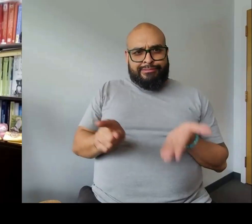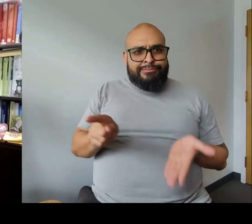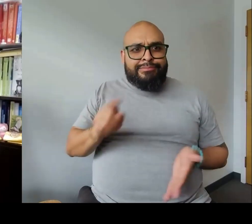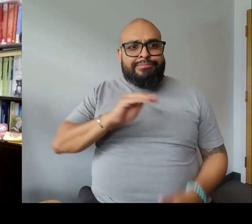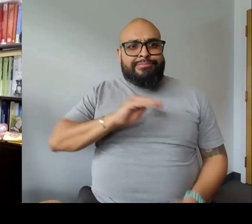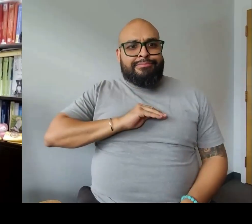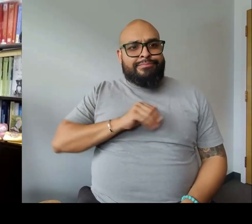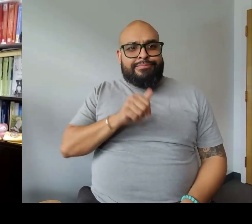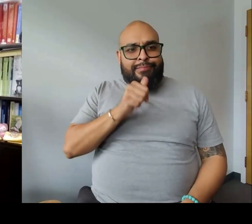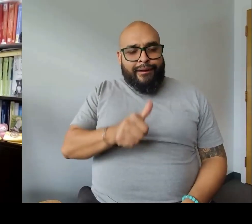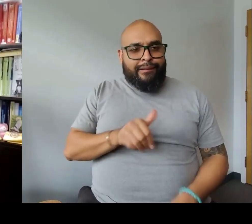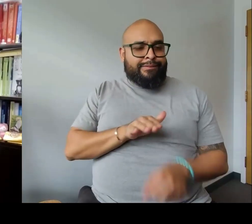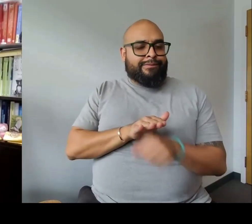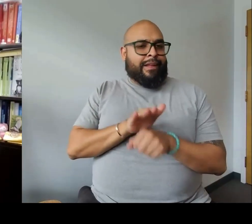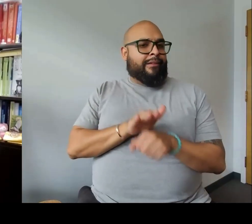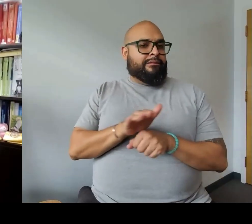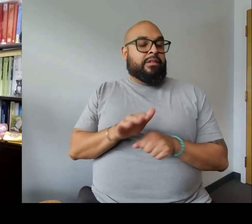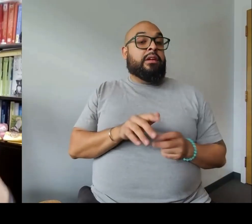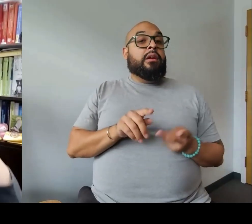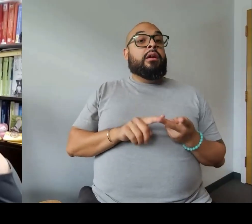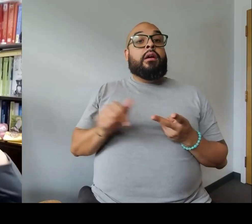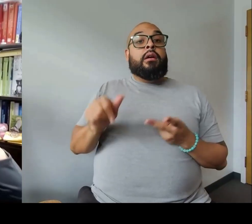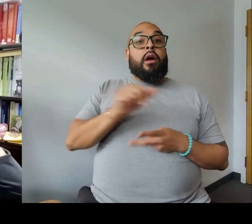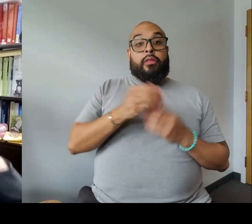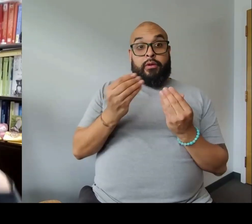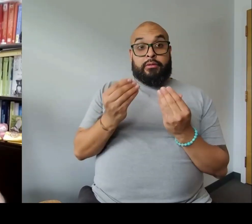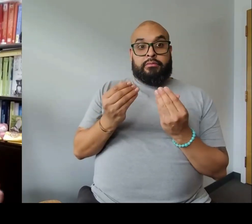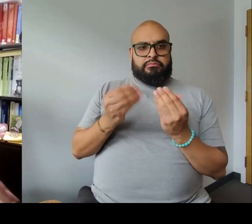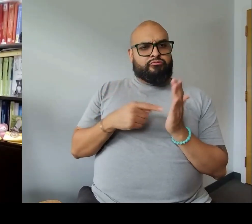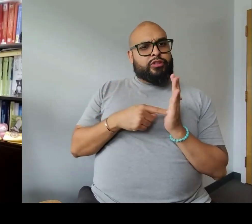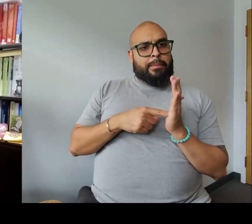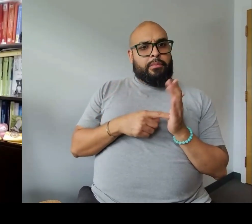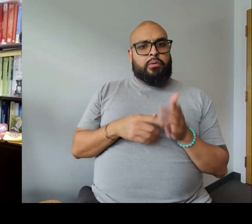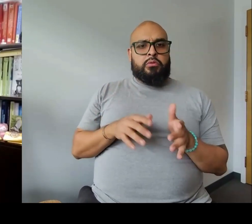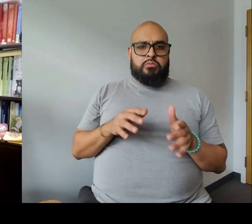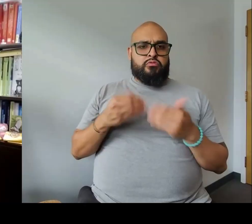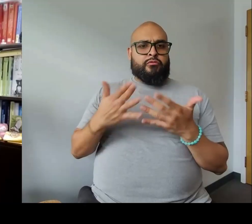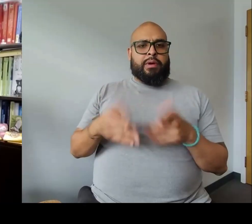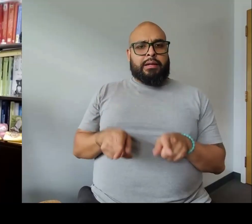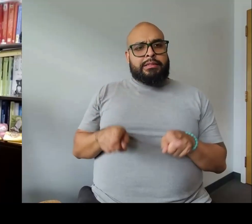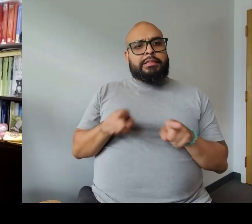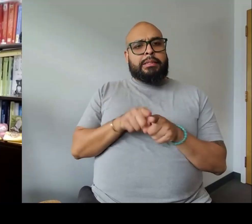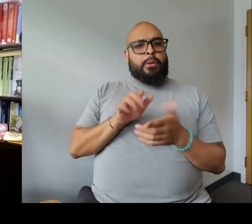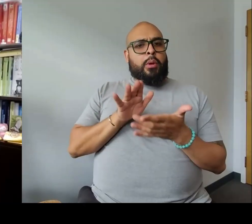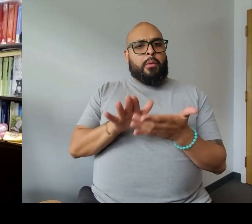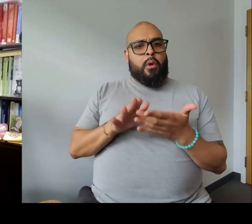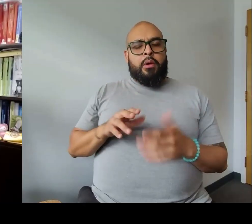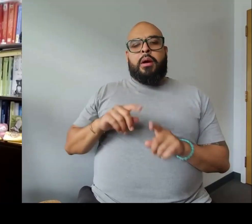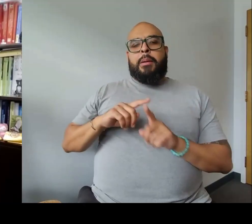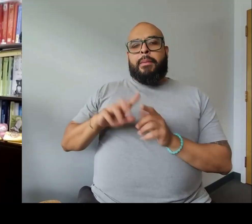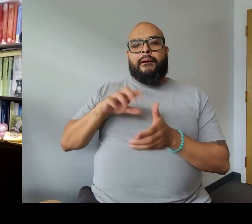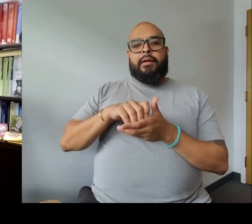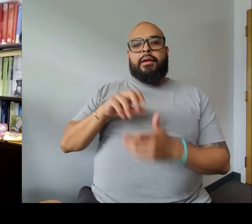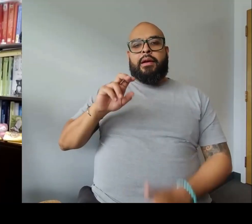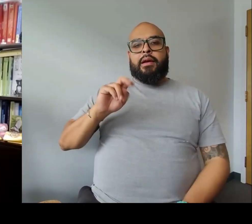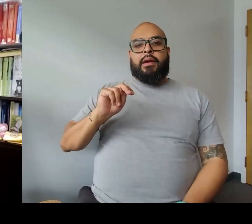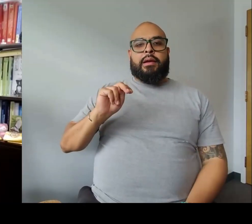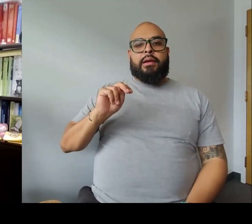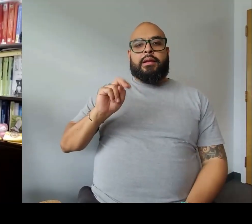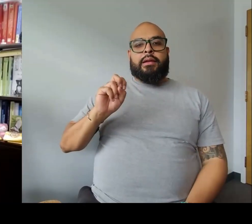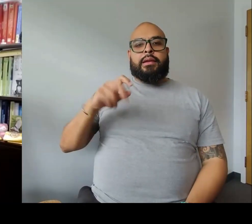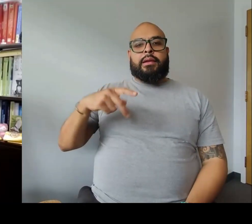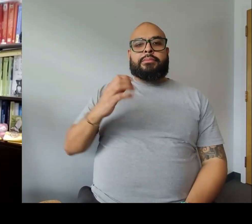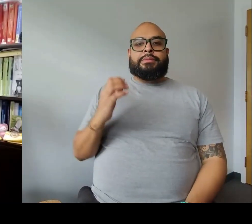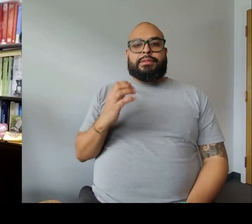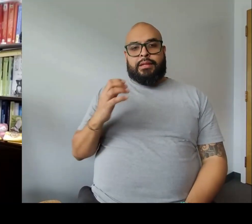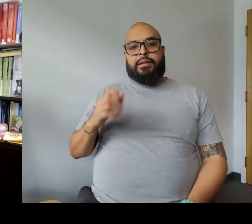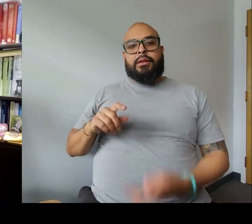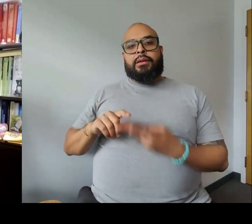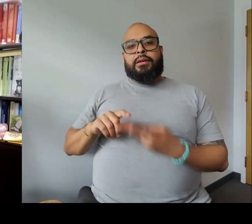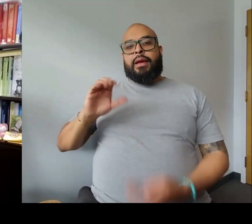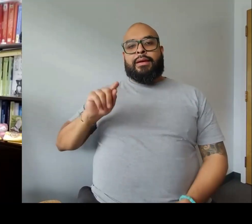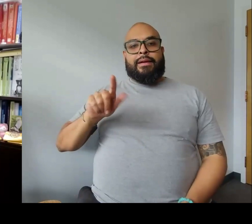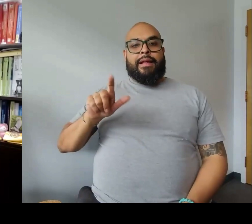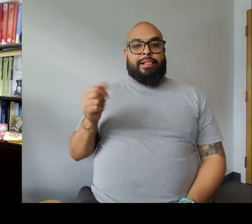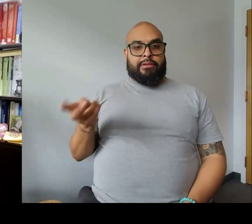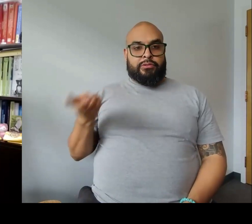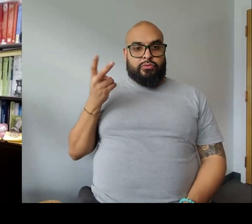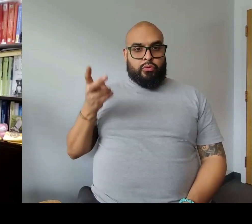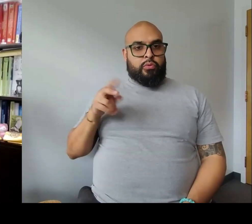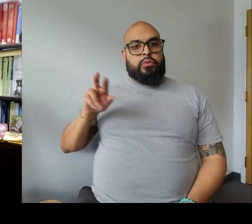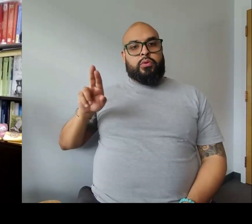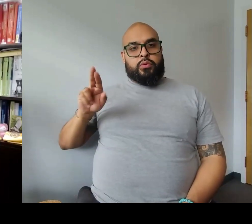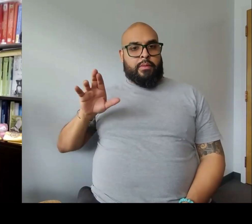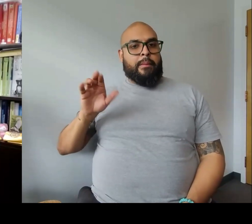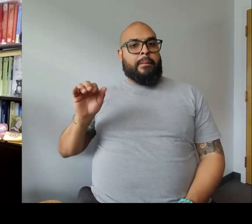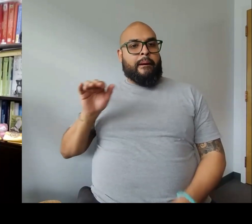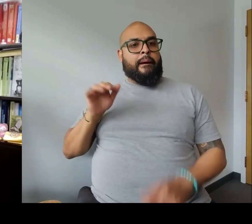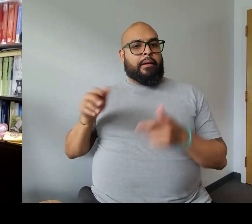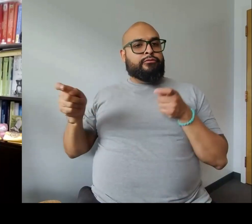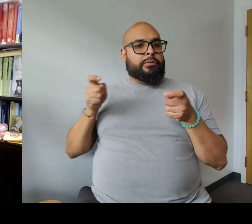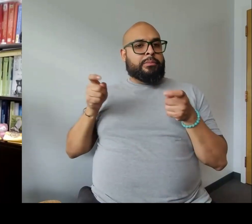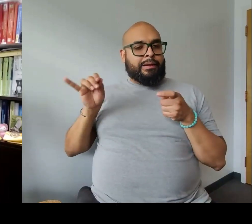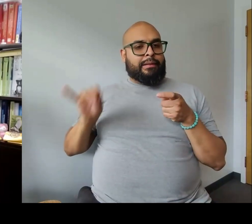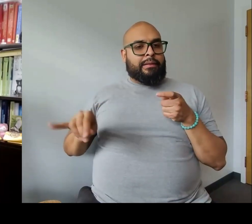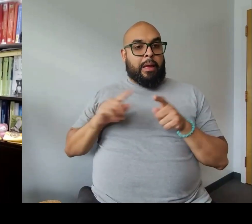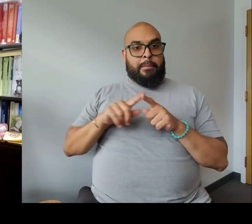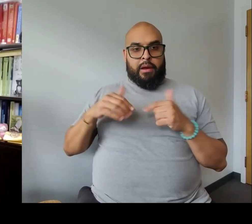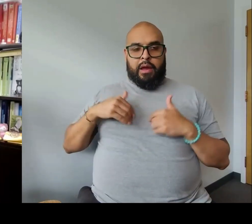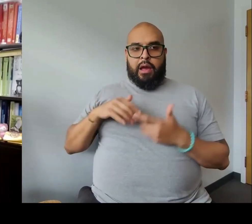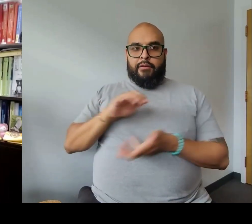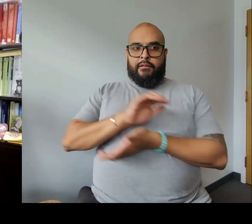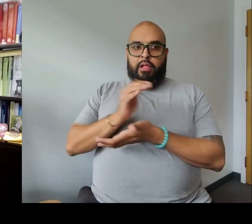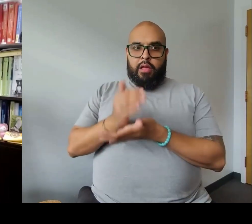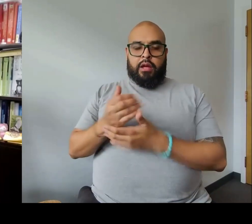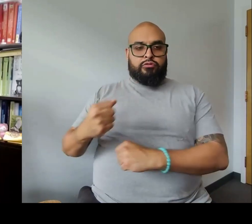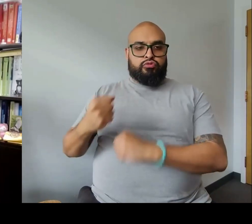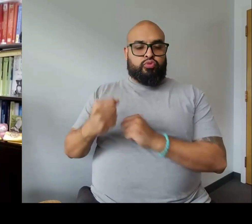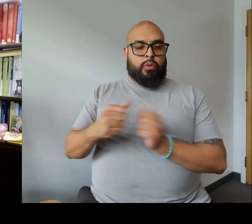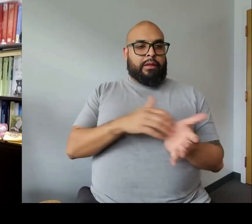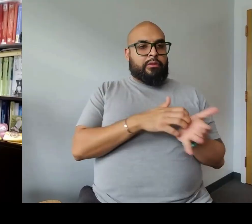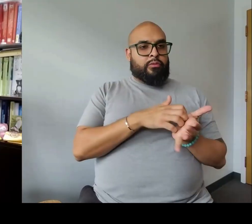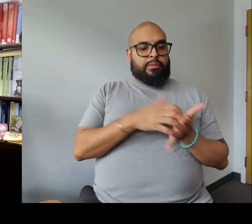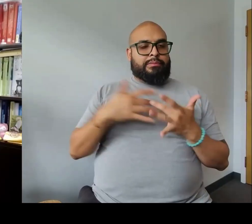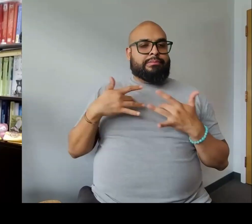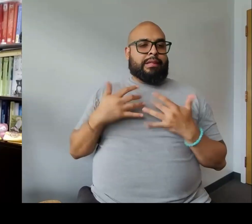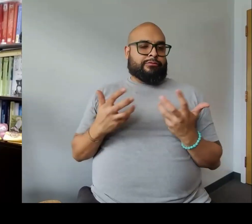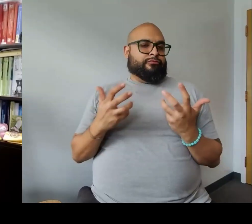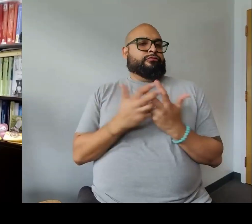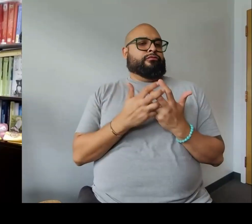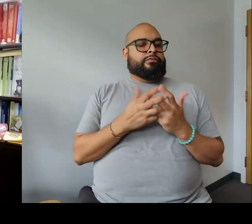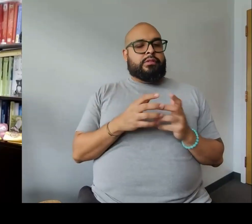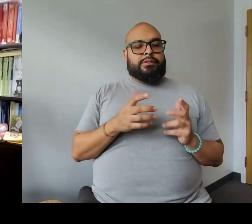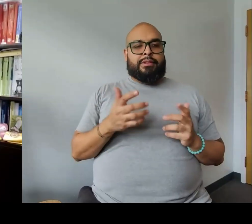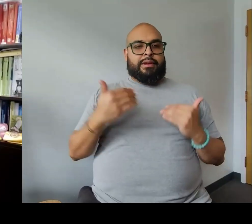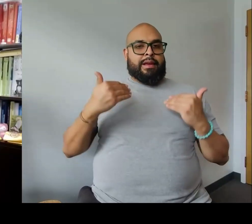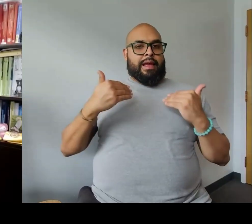So another example where we gave a very similar battery, but also included the NEPC and the CASEL 2, which Rebecka administered, we saw that there was a pattern of strengths and weaknesses that was consistent with having a specific learning disability.